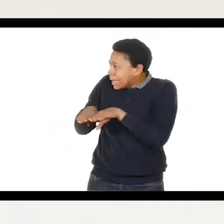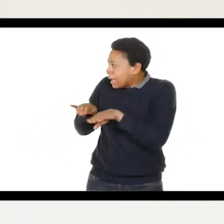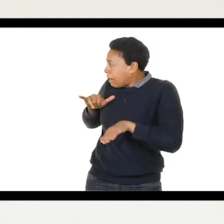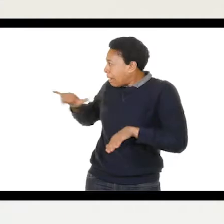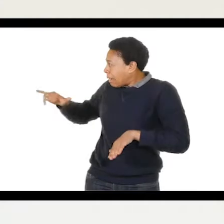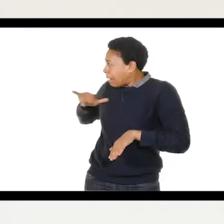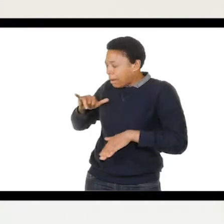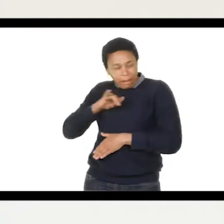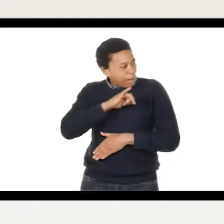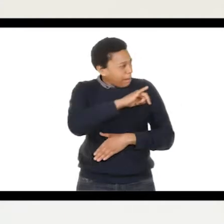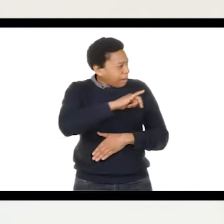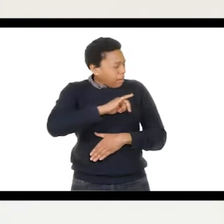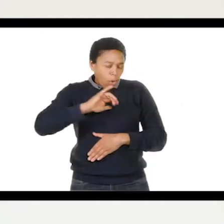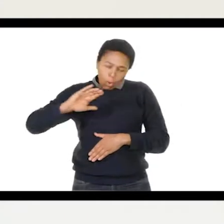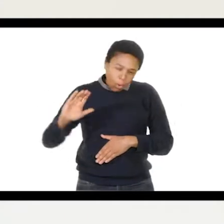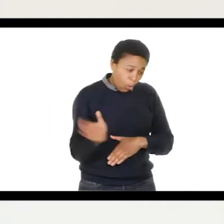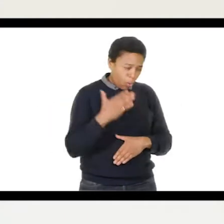All trying to fight for the cause.